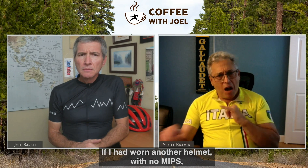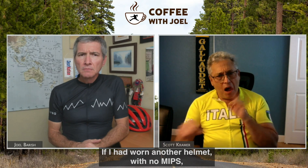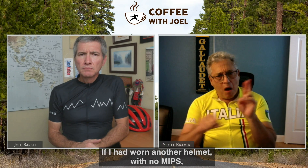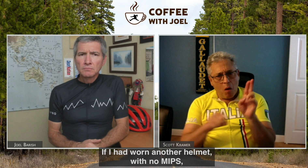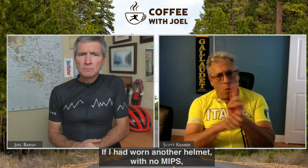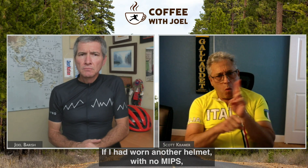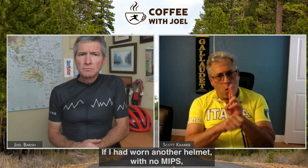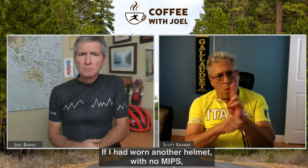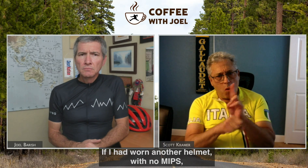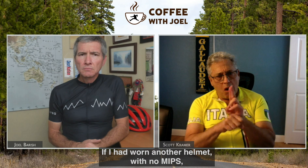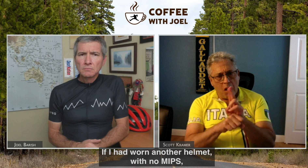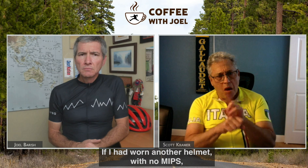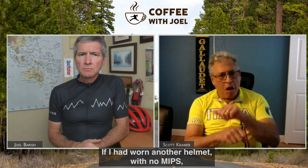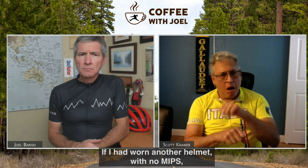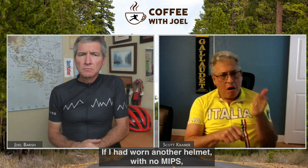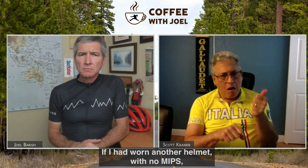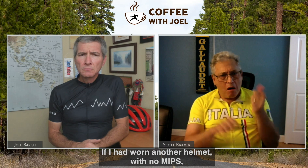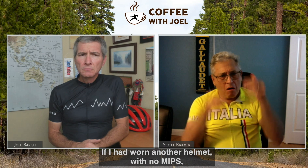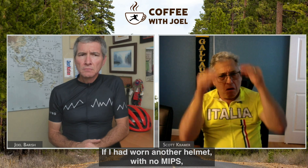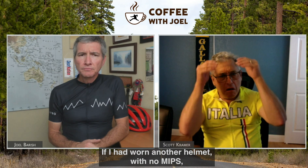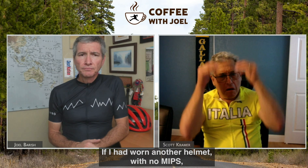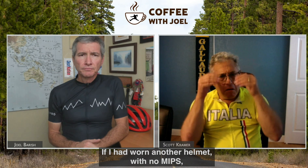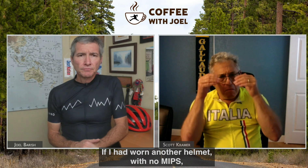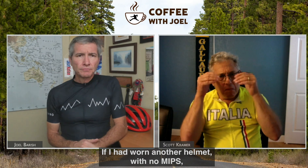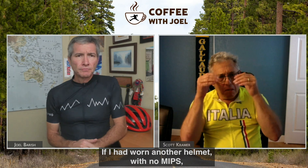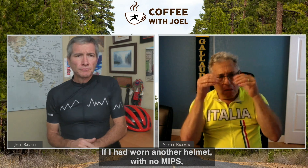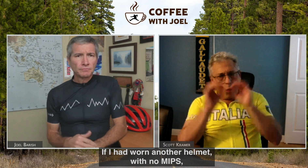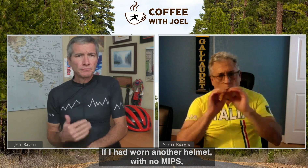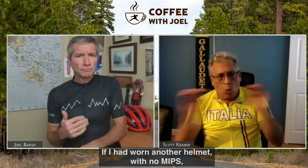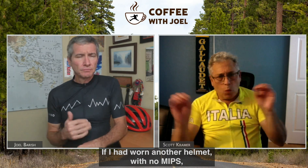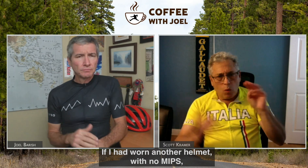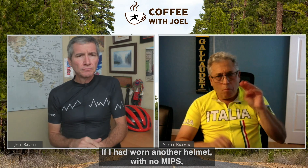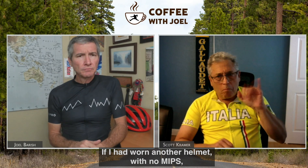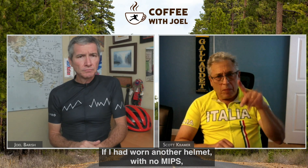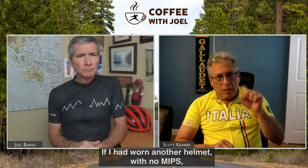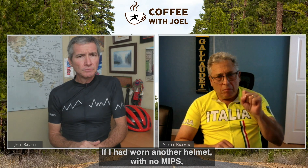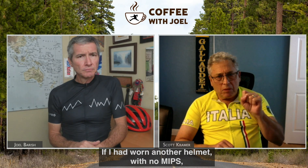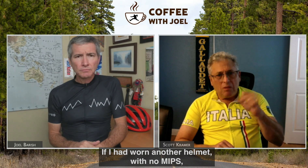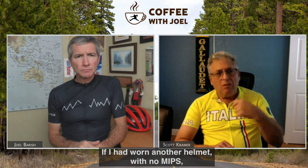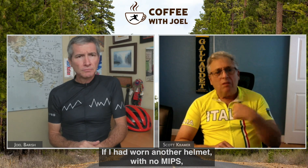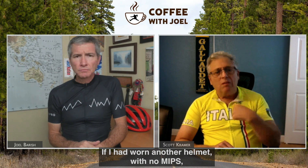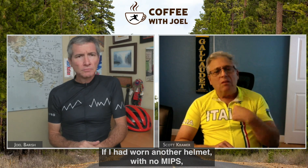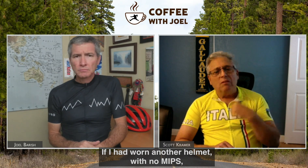If I had worn another helmet, with no MIPS,